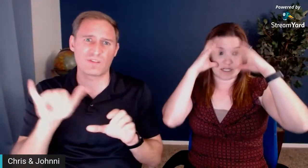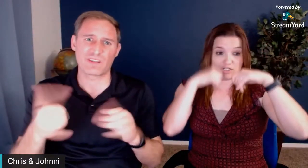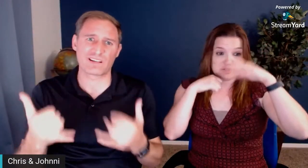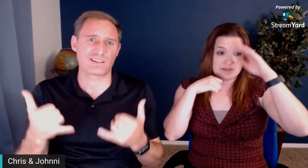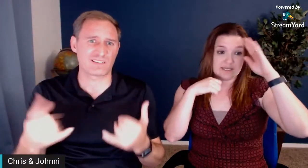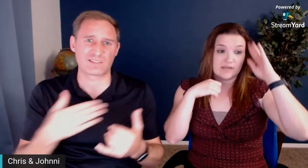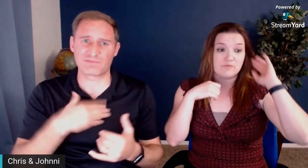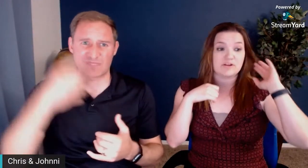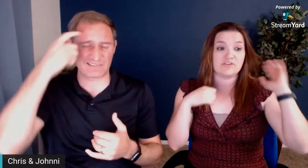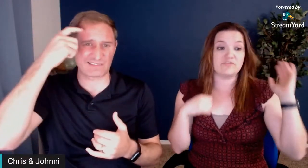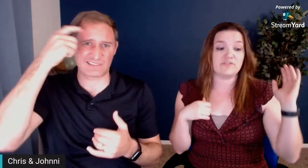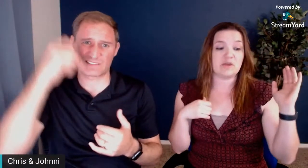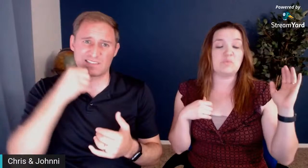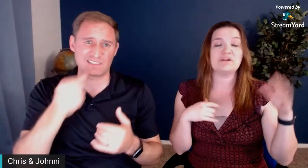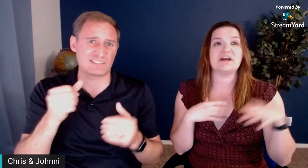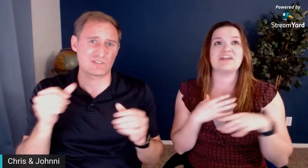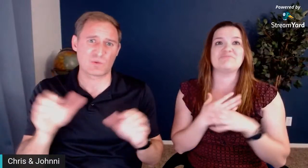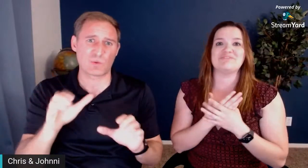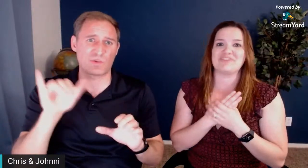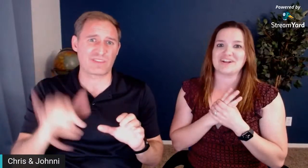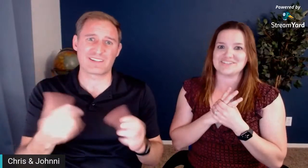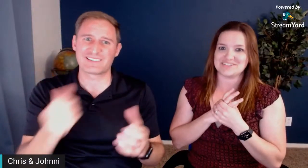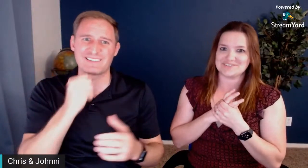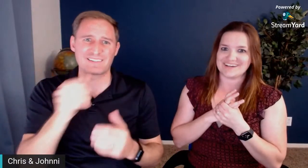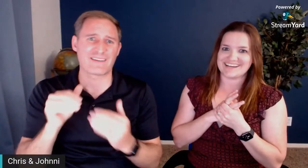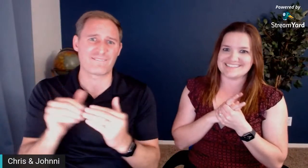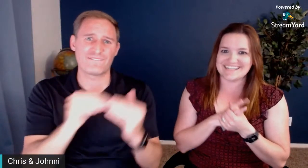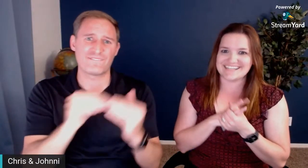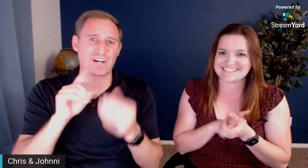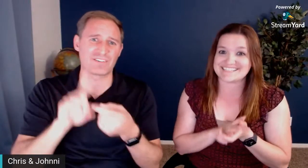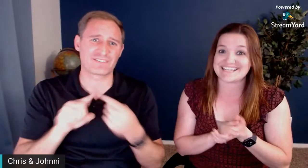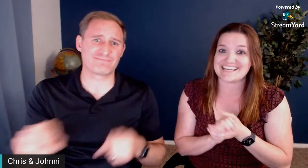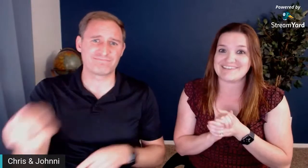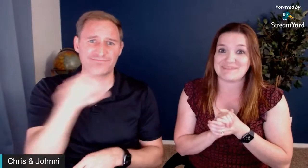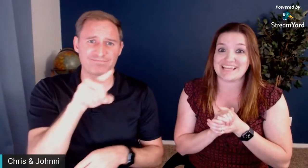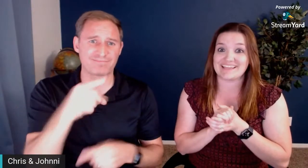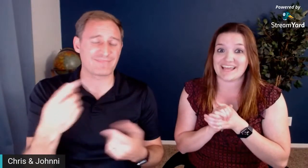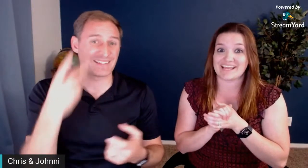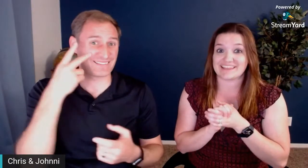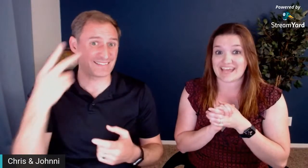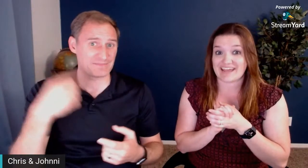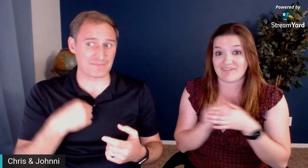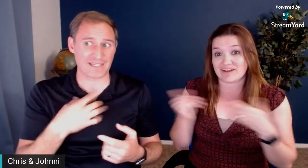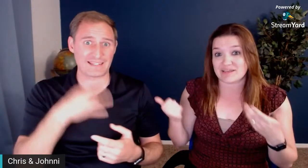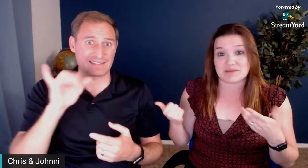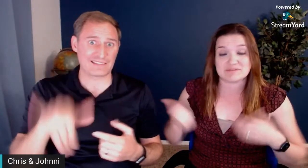gonna do it it would have it would not have been fair to you guys to see me like that or him he was